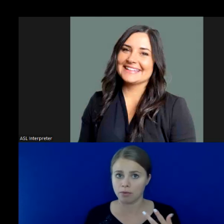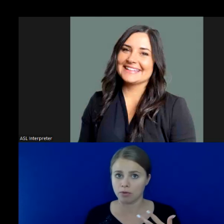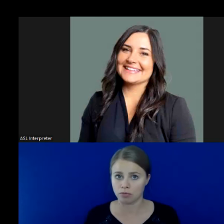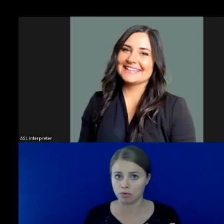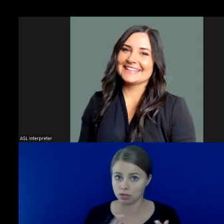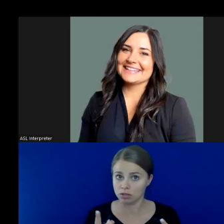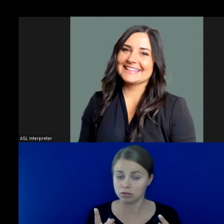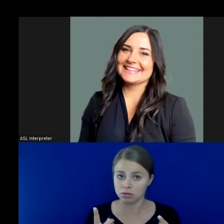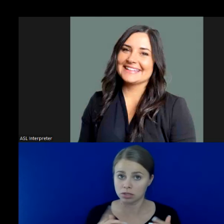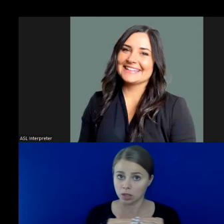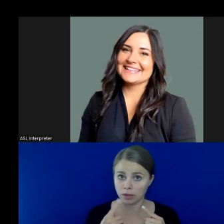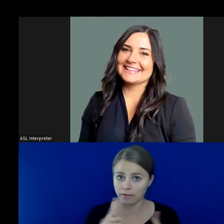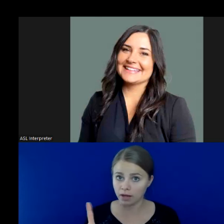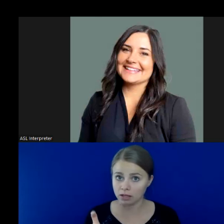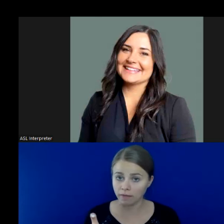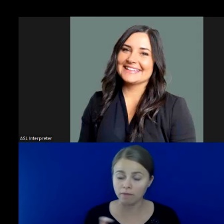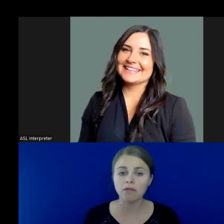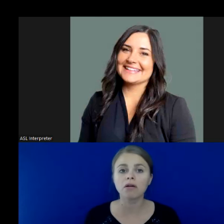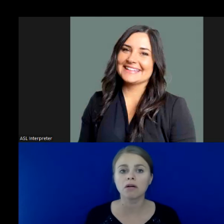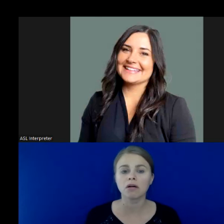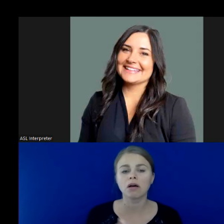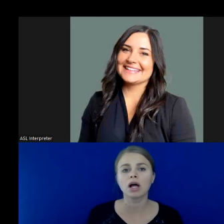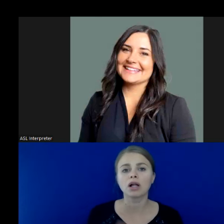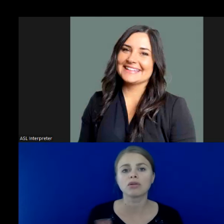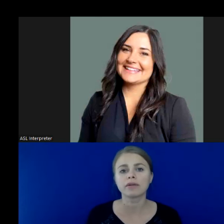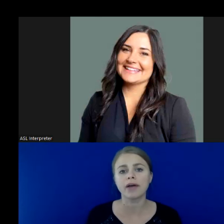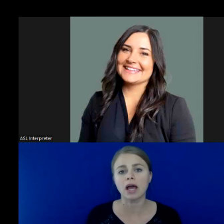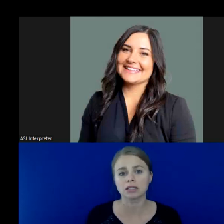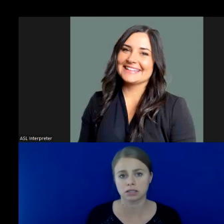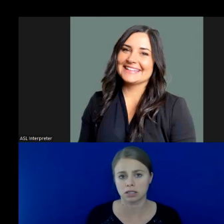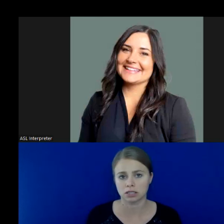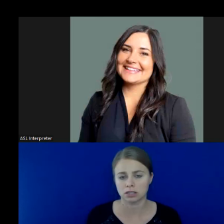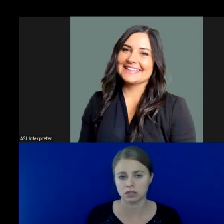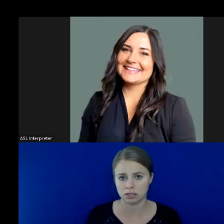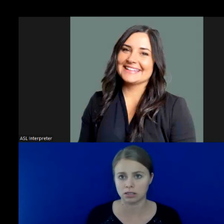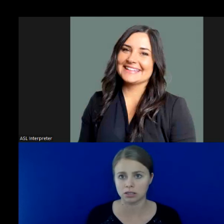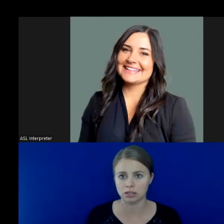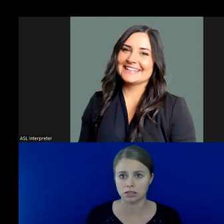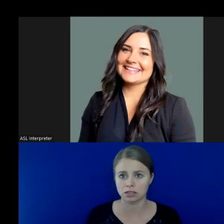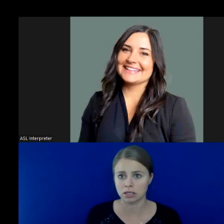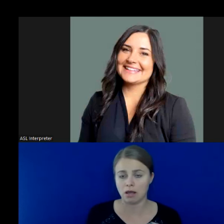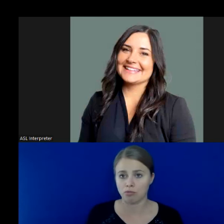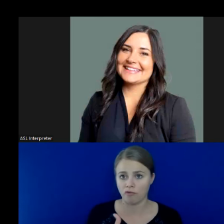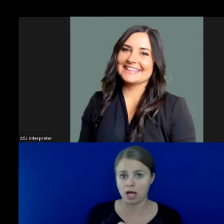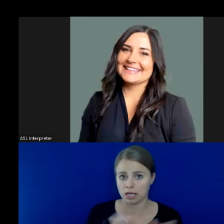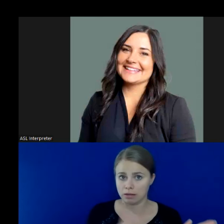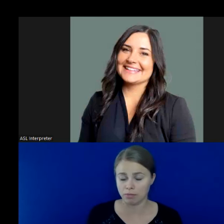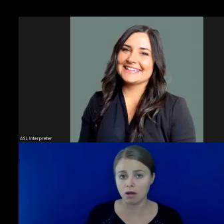So, did the alternate access that they provided in their plan offer the same availability?